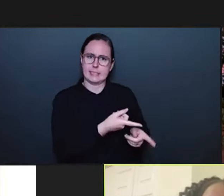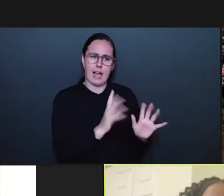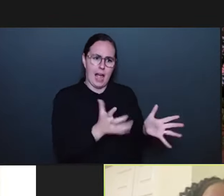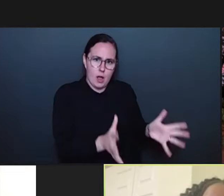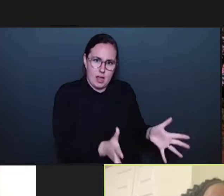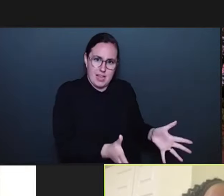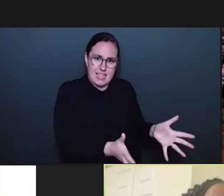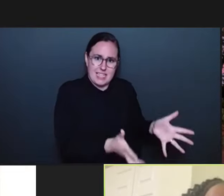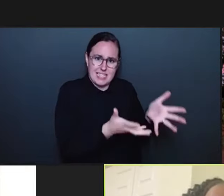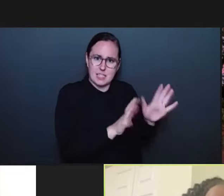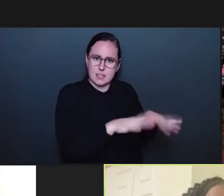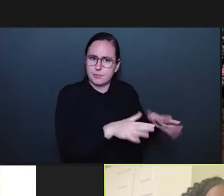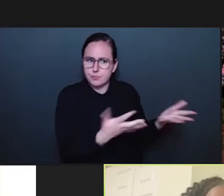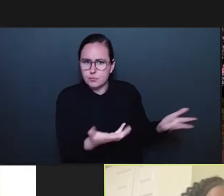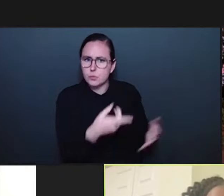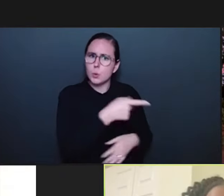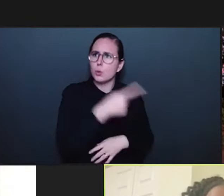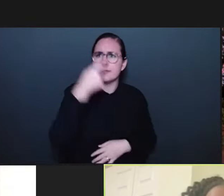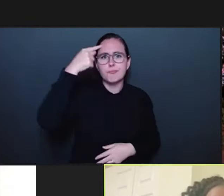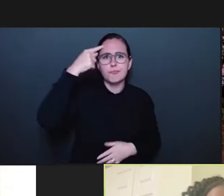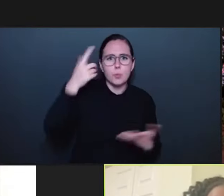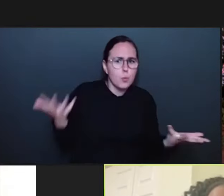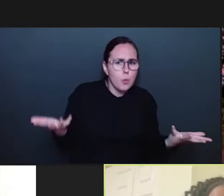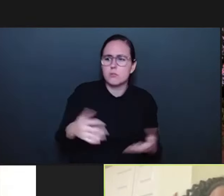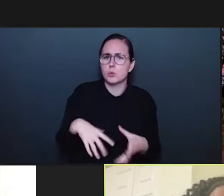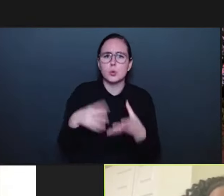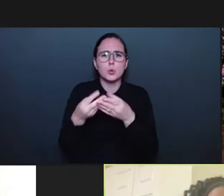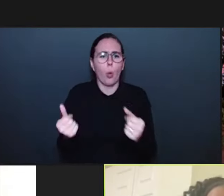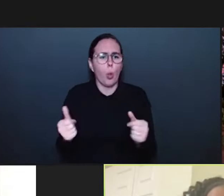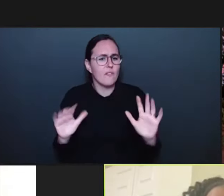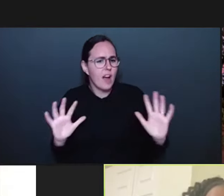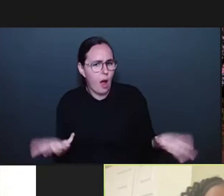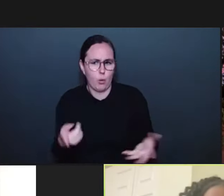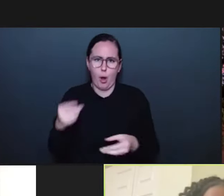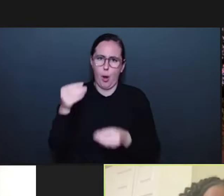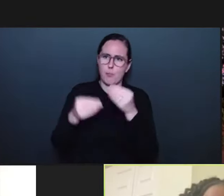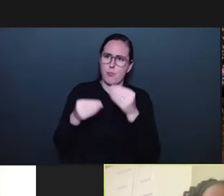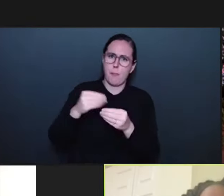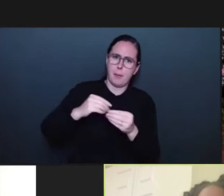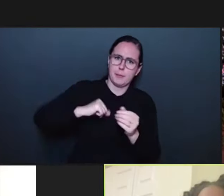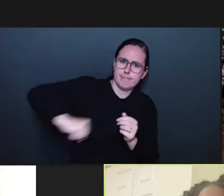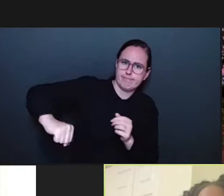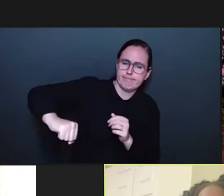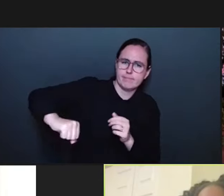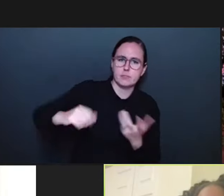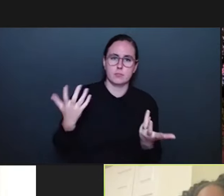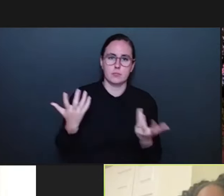step back and be it from the micro, we take a look at the macro and in parallel, as well. Thanks.